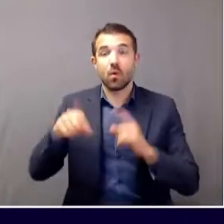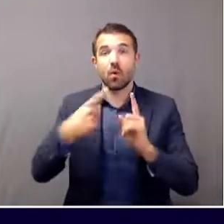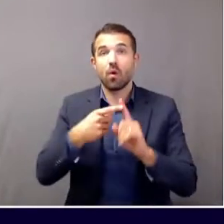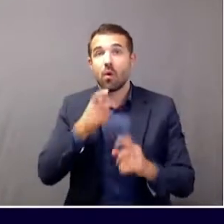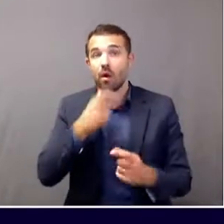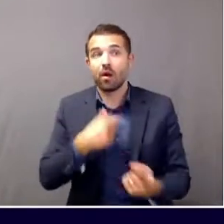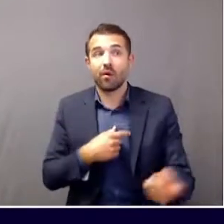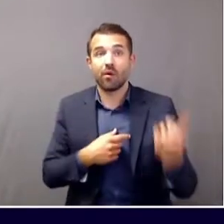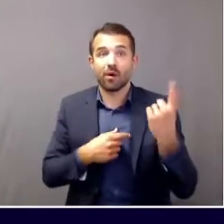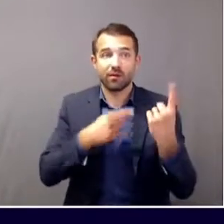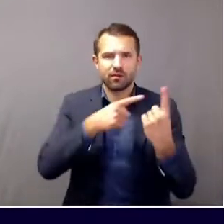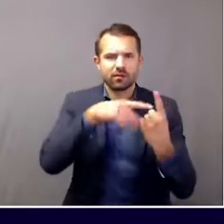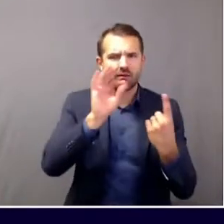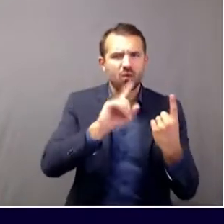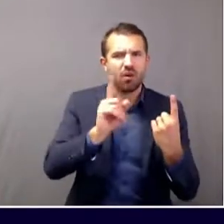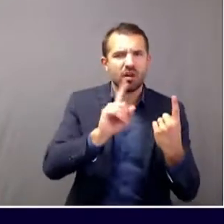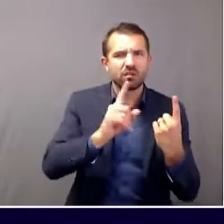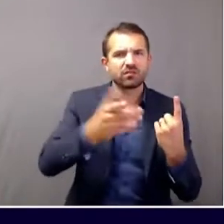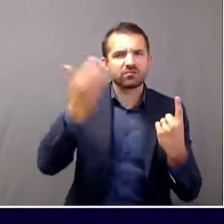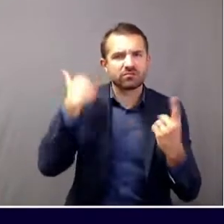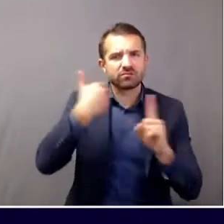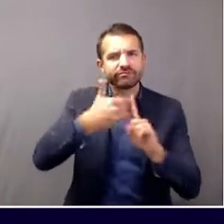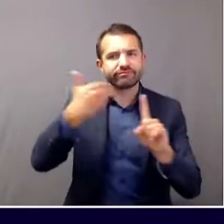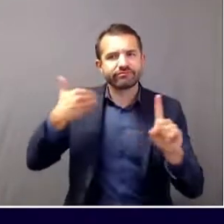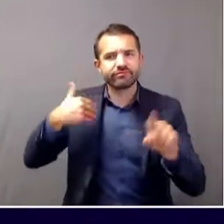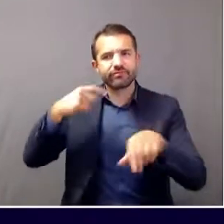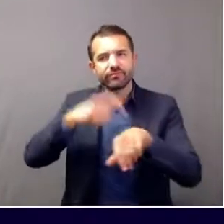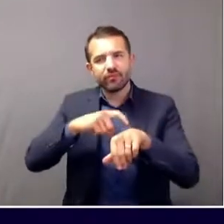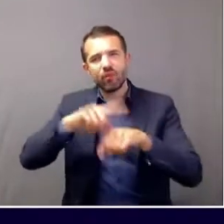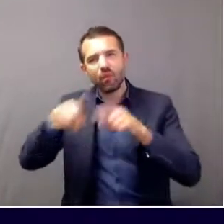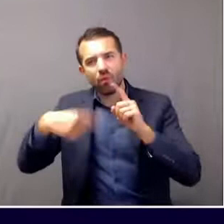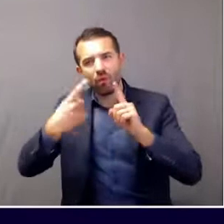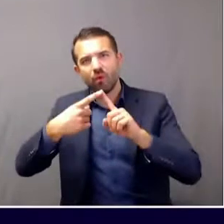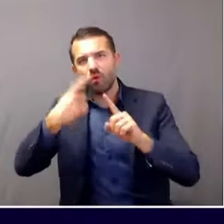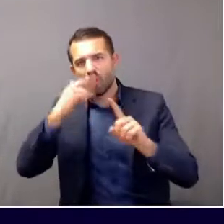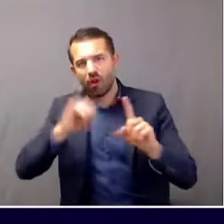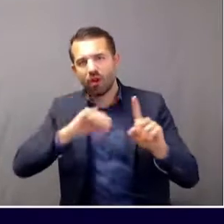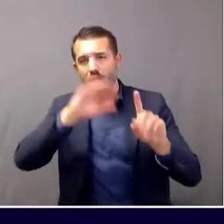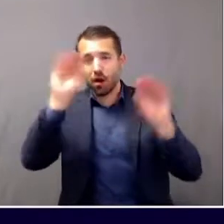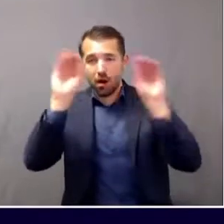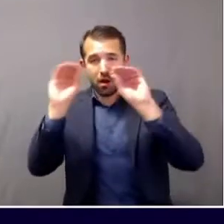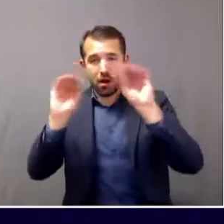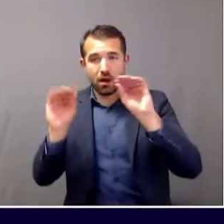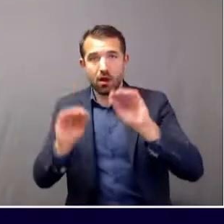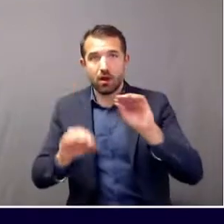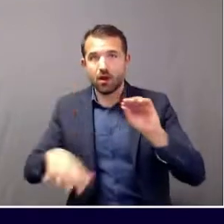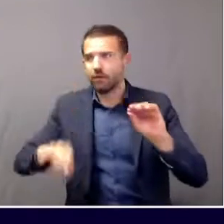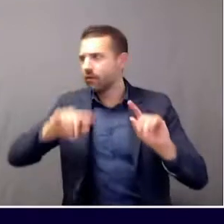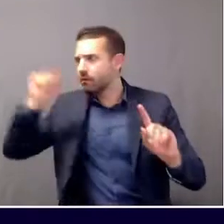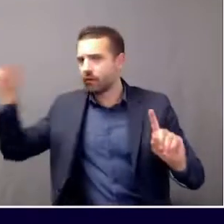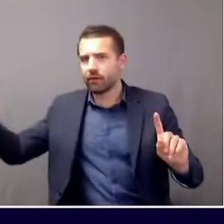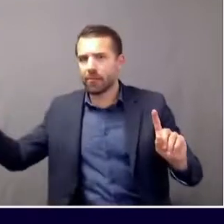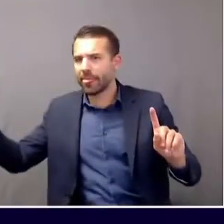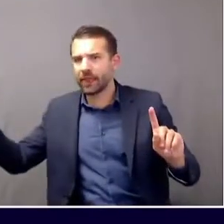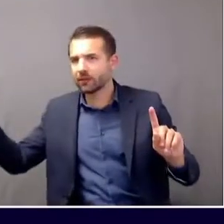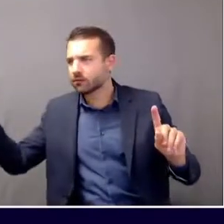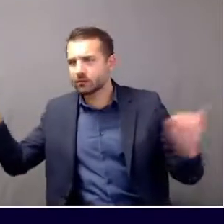the outbreak so it's not fixed forever that these are not